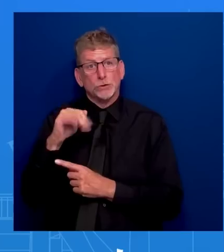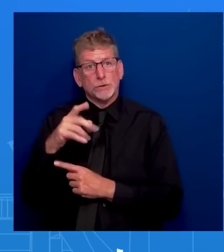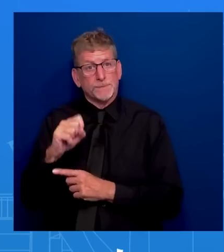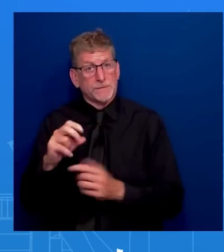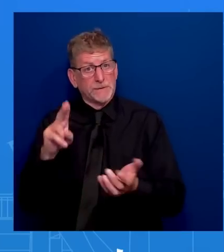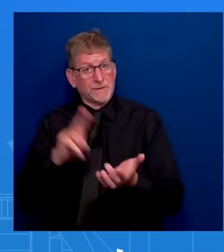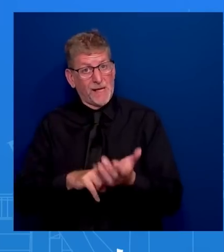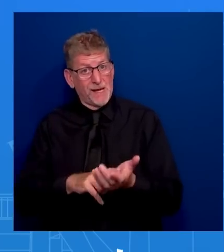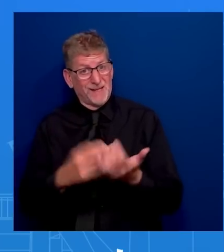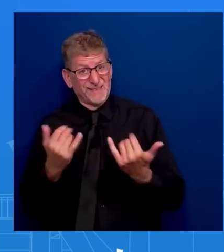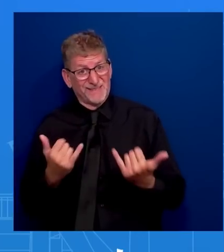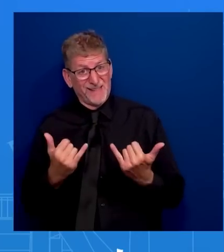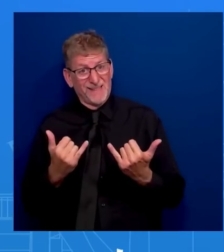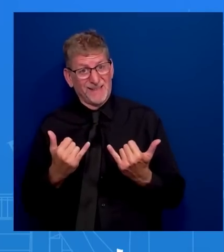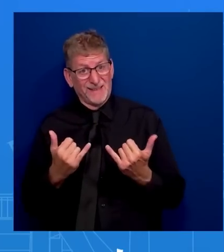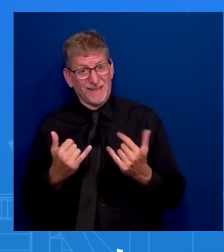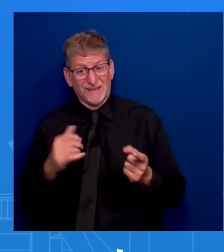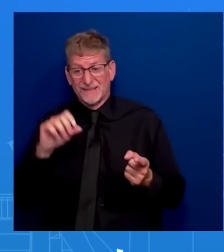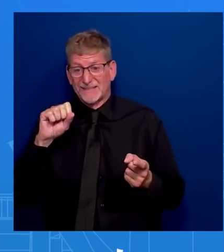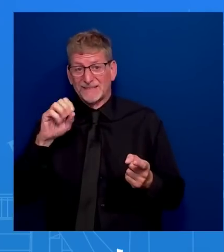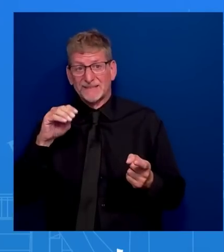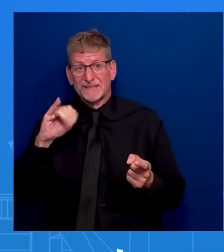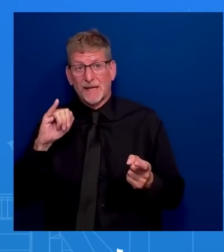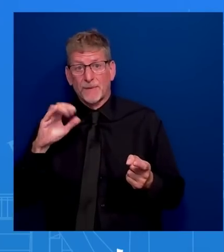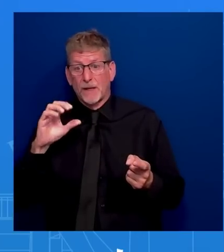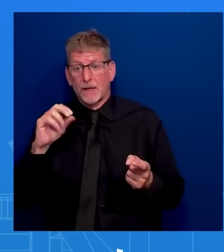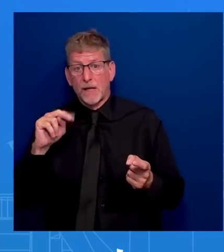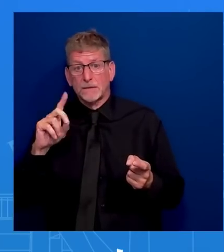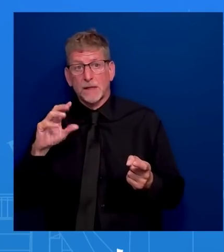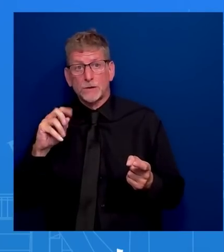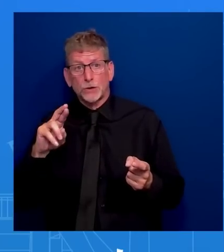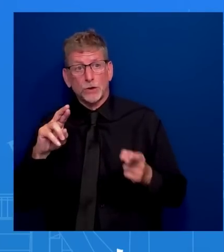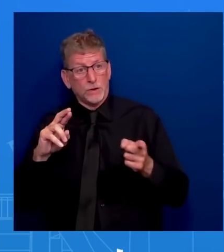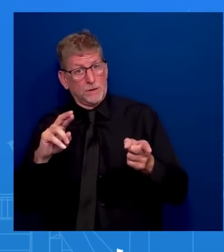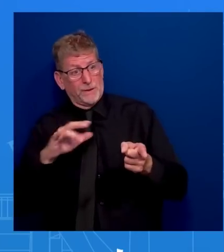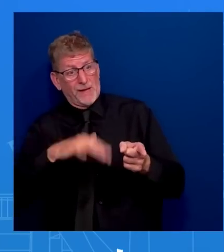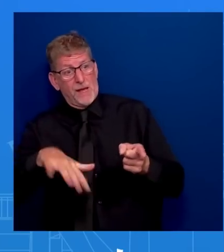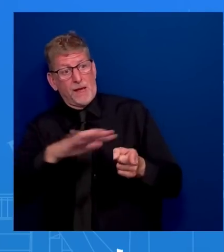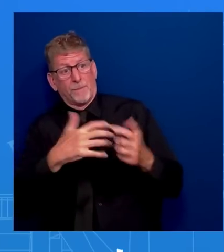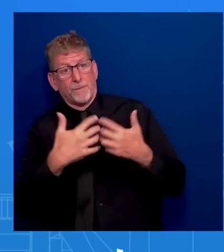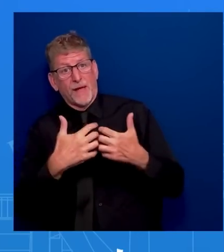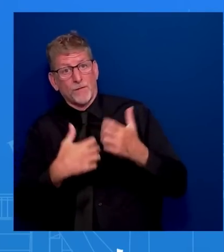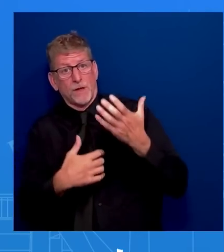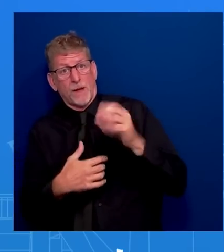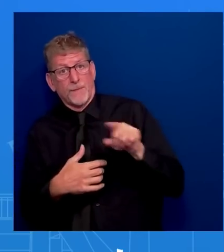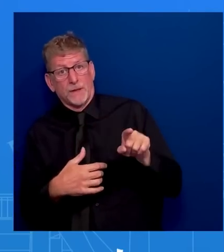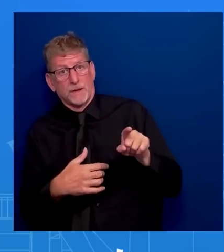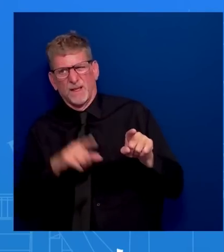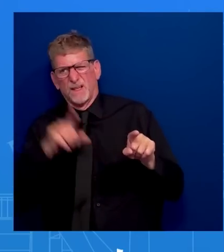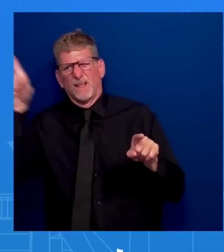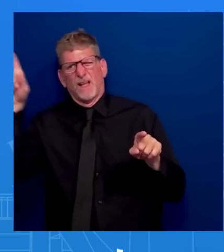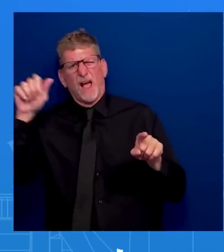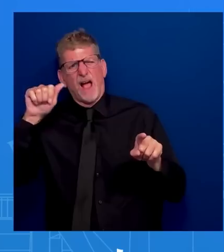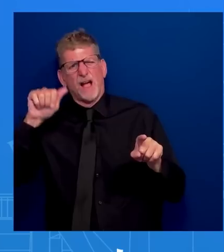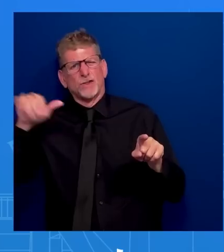right now overseas in East Asia, what message does this send -- does the President want this to send to China,